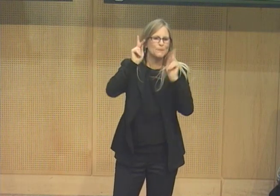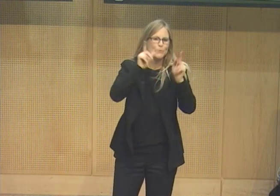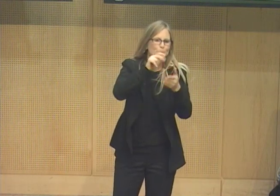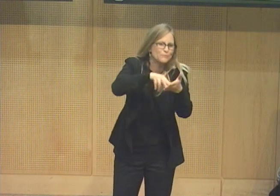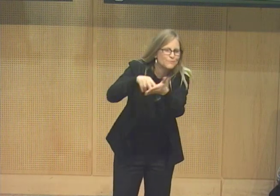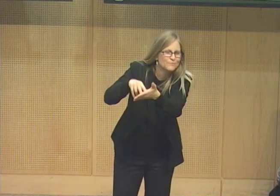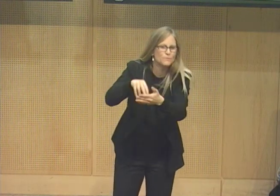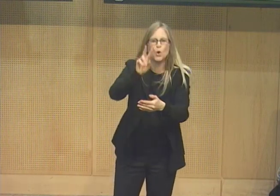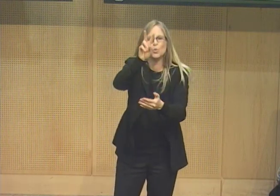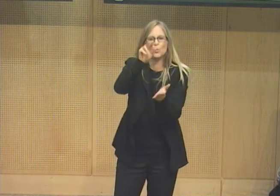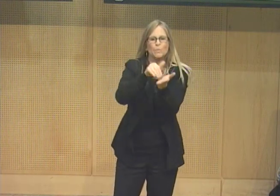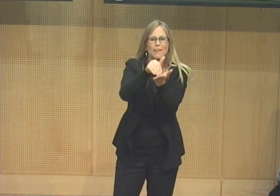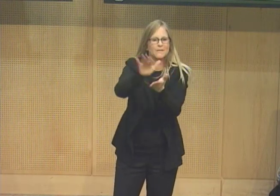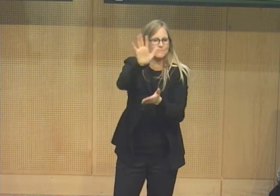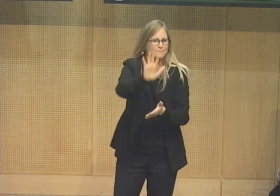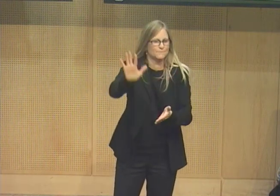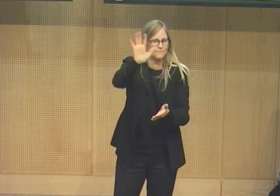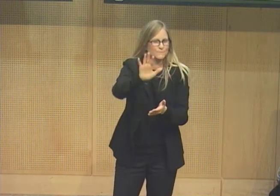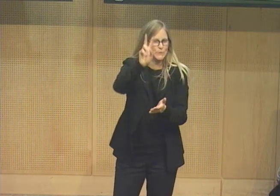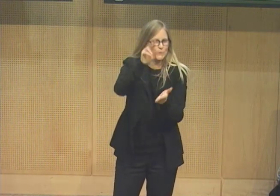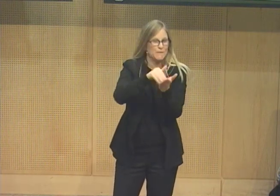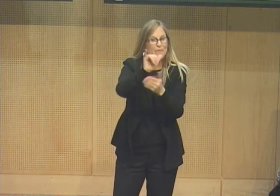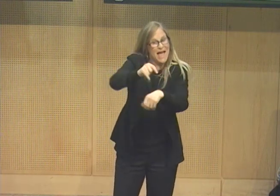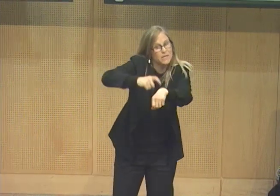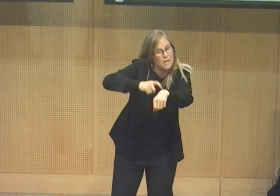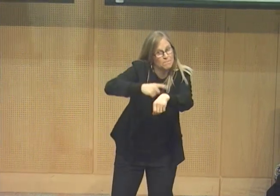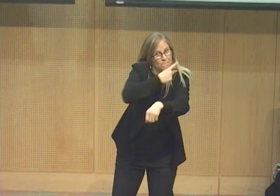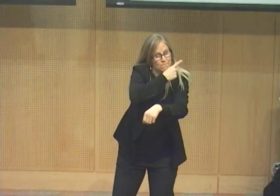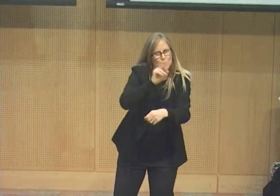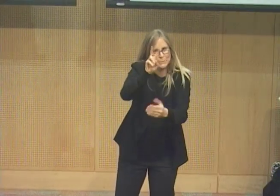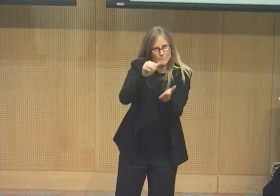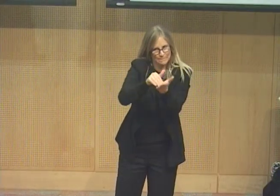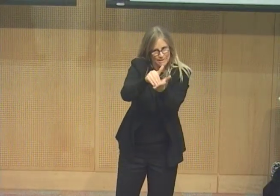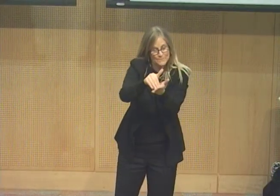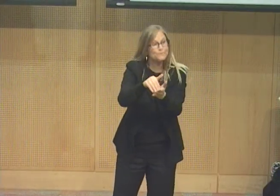about 2 million people, at least at the time between '06 and '09.